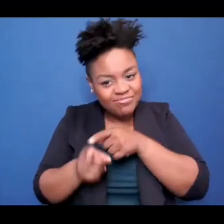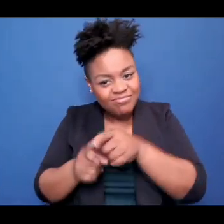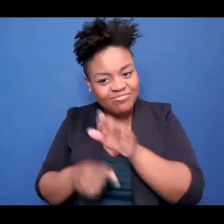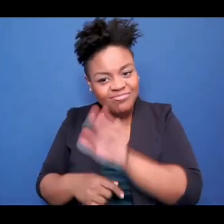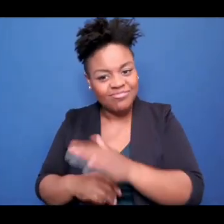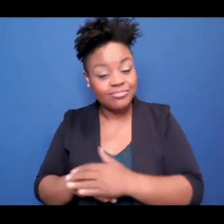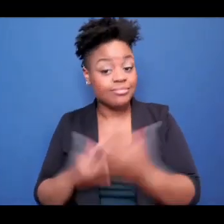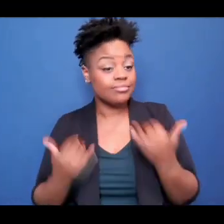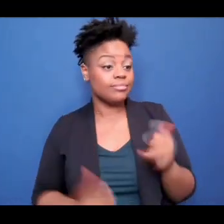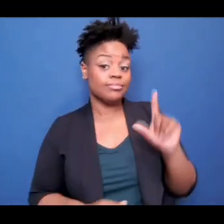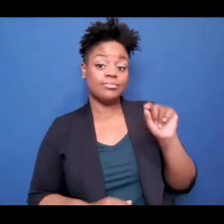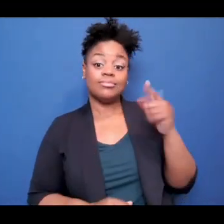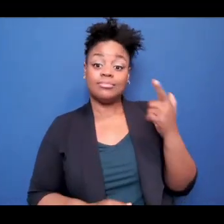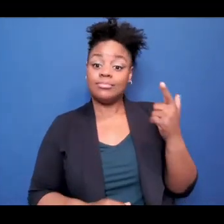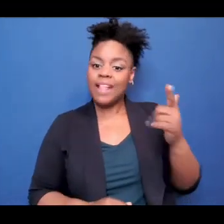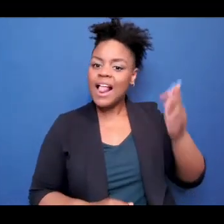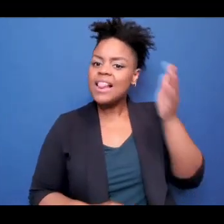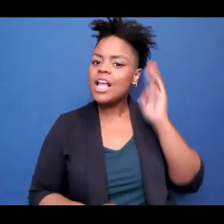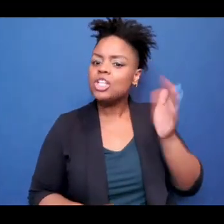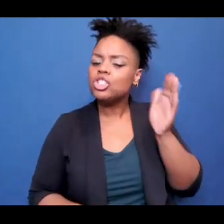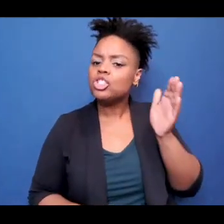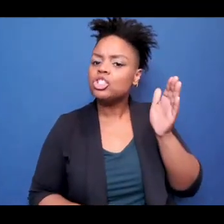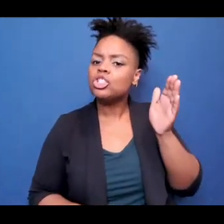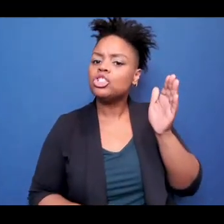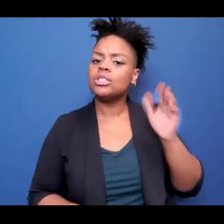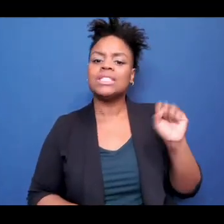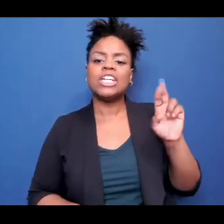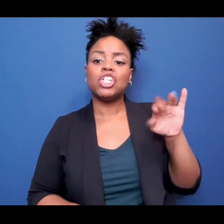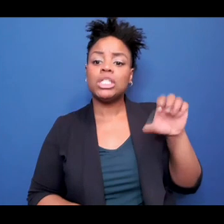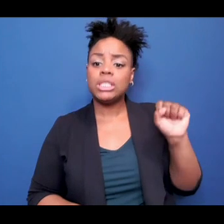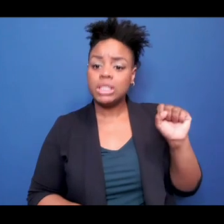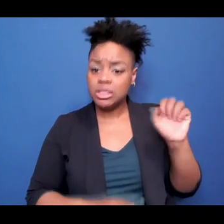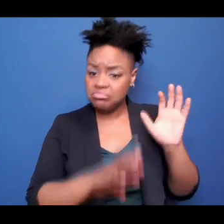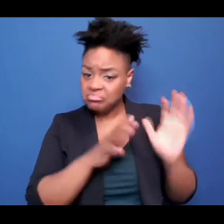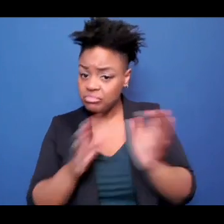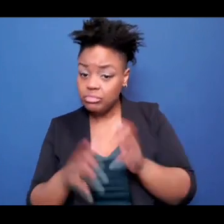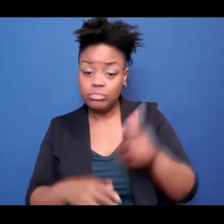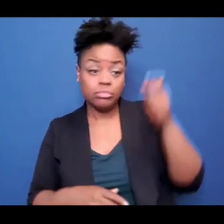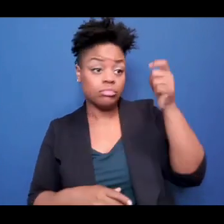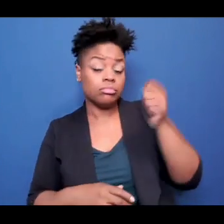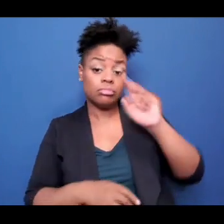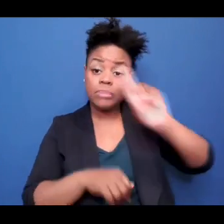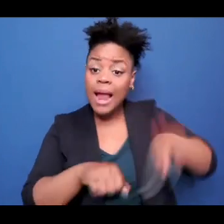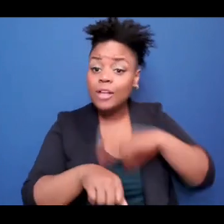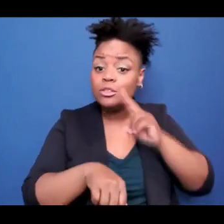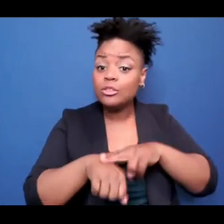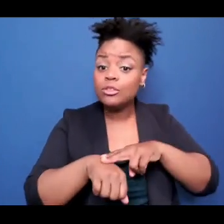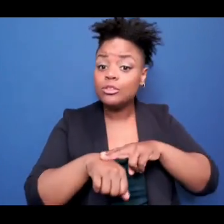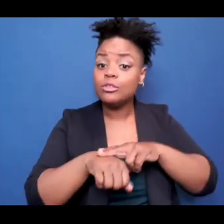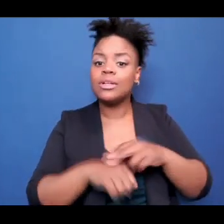MEDICINE'S 2021 HISTORY OF MEDICINE LECTURE SERIES. THIS YEAR'S LECTURE IS CO- SPONSORED BY THE NATIONAL